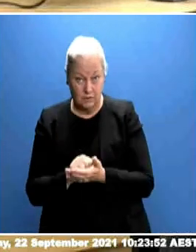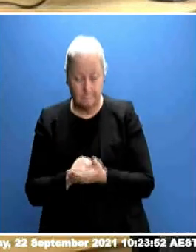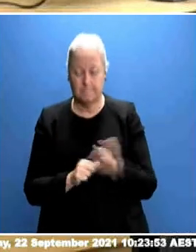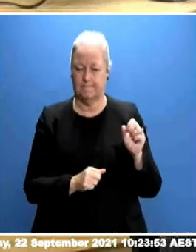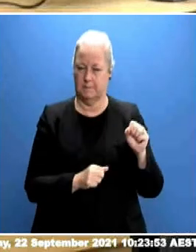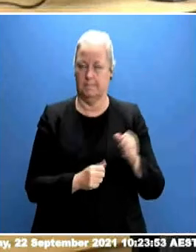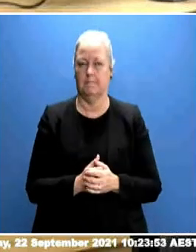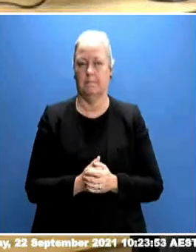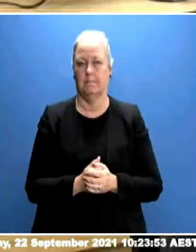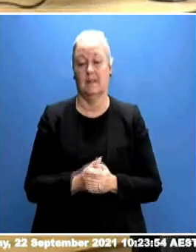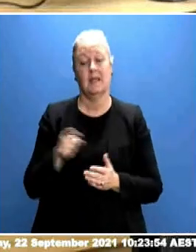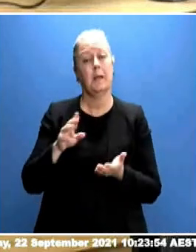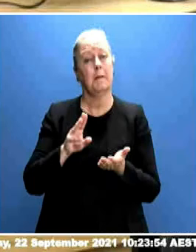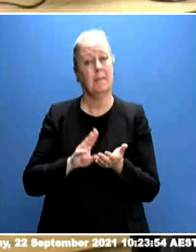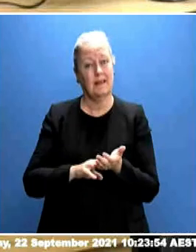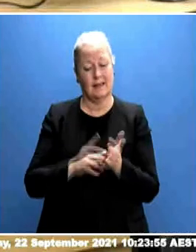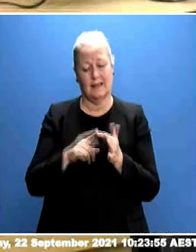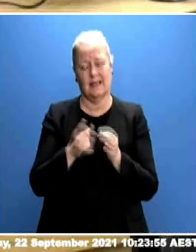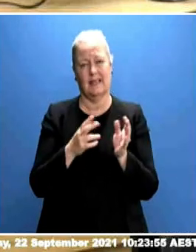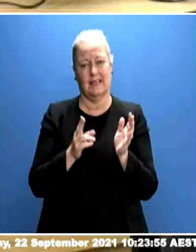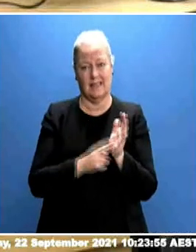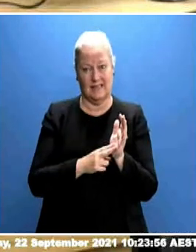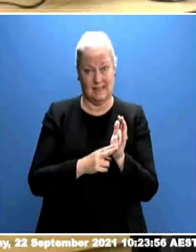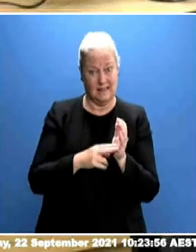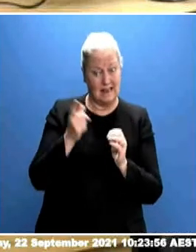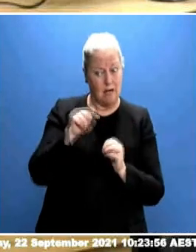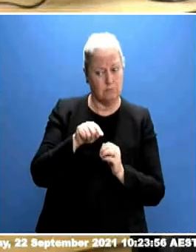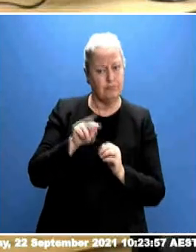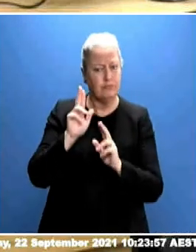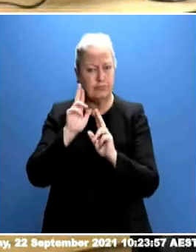And Megan's currently in the care of the Chief Executive? Yes.